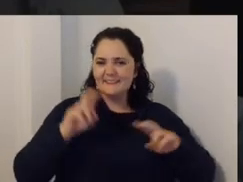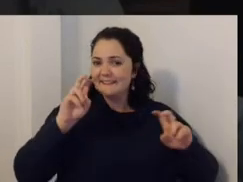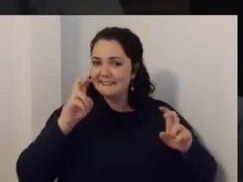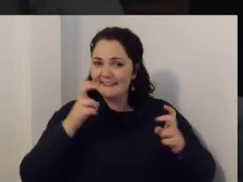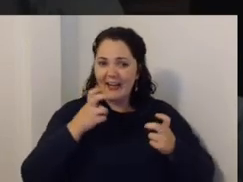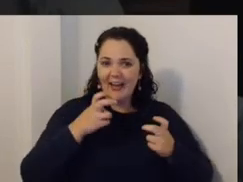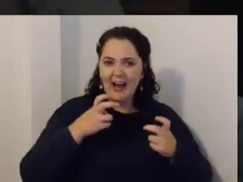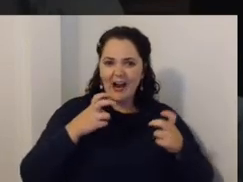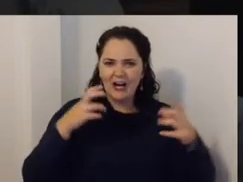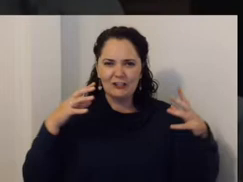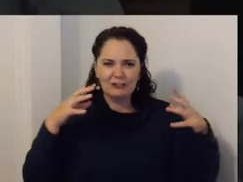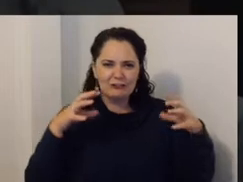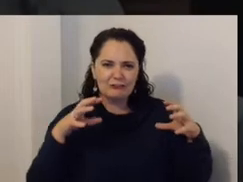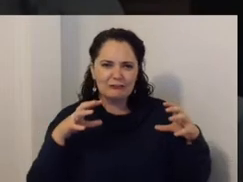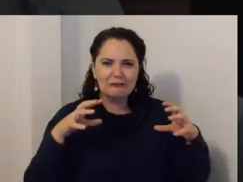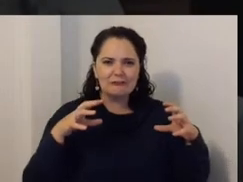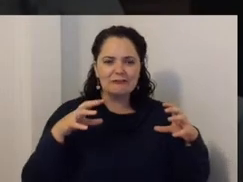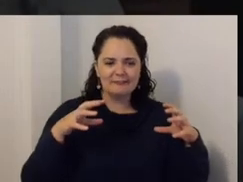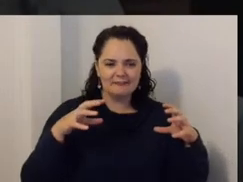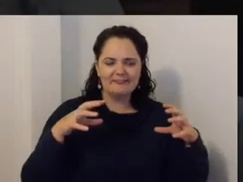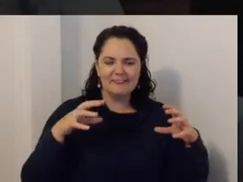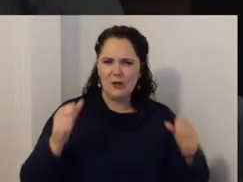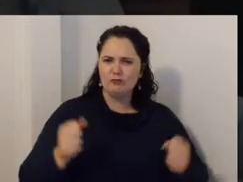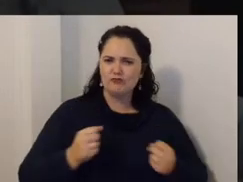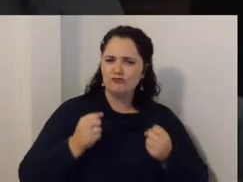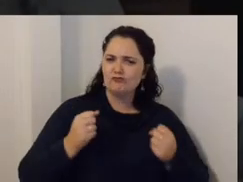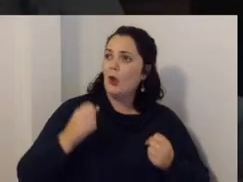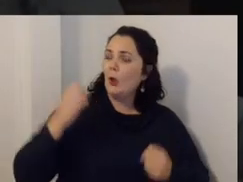of really really bright light a strong spotlight because tonight we're going to